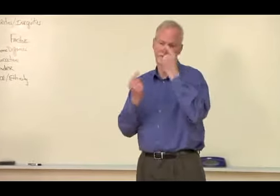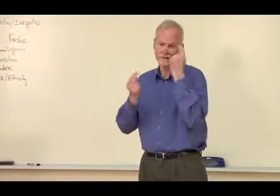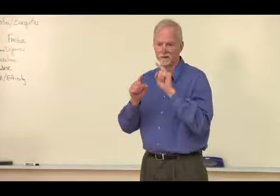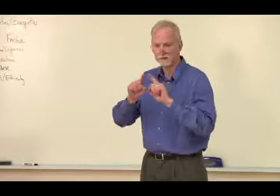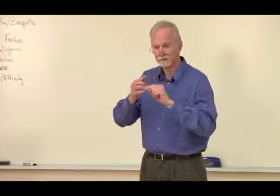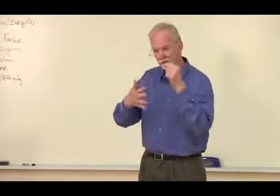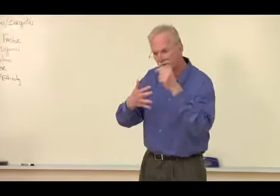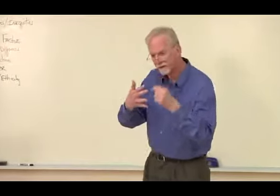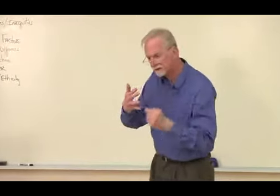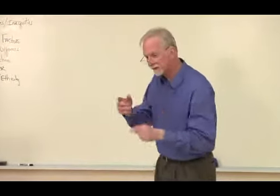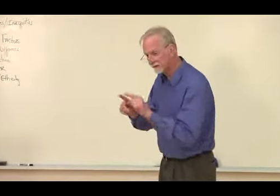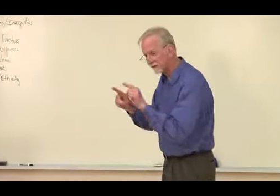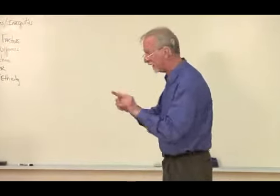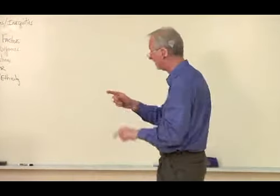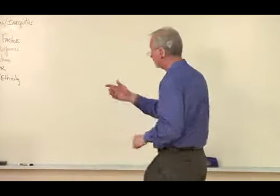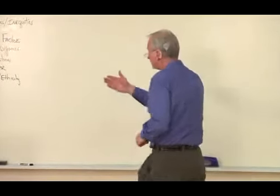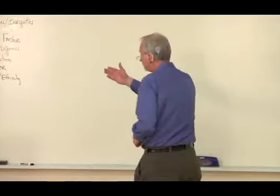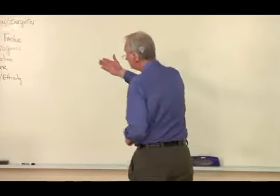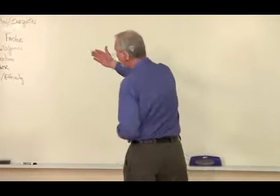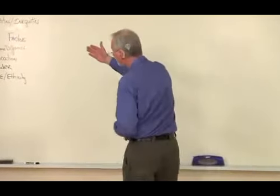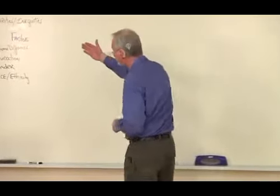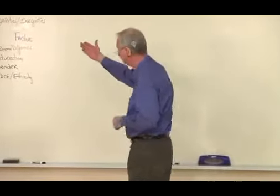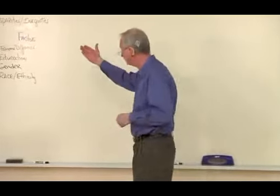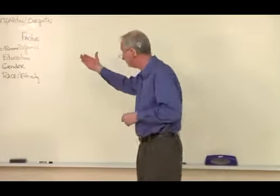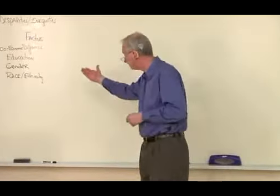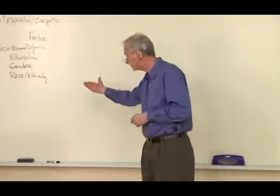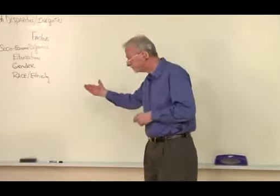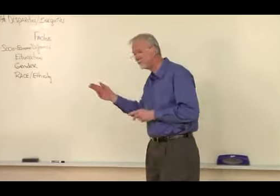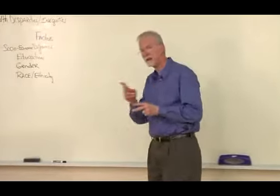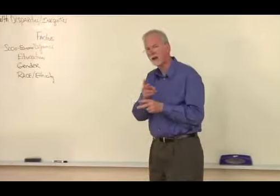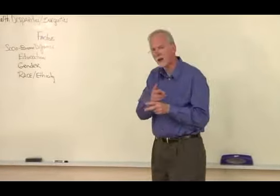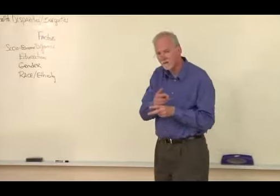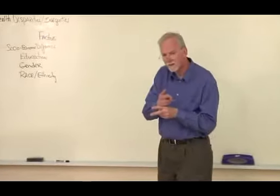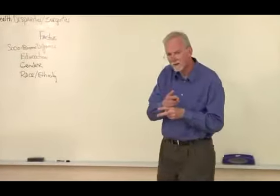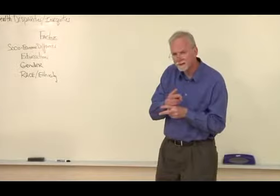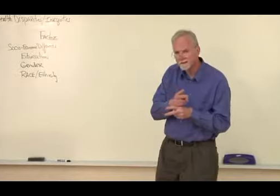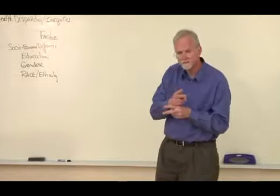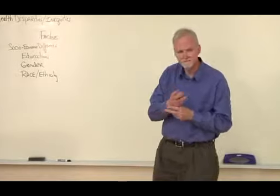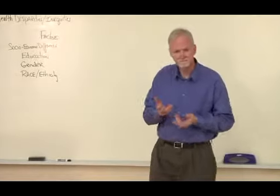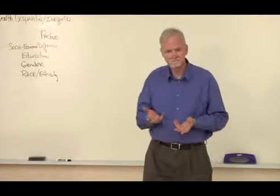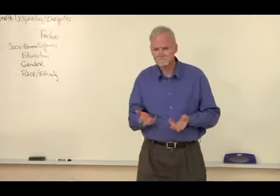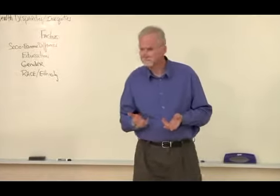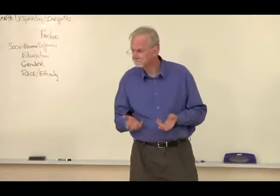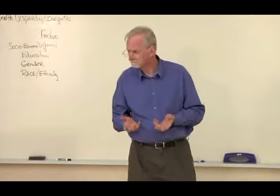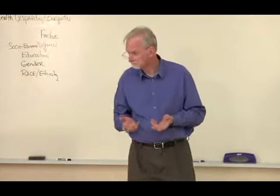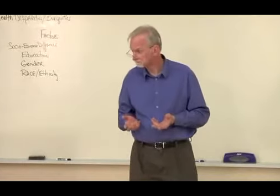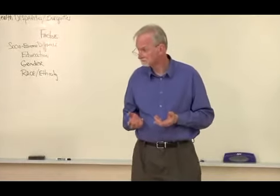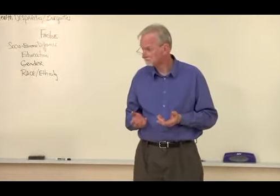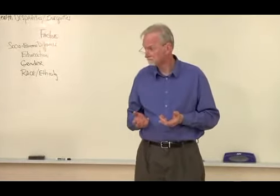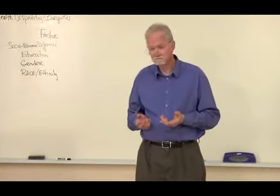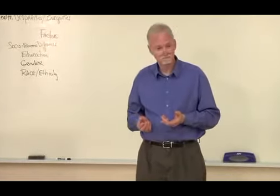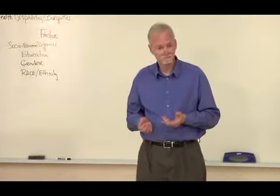by examining factors like these very carefully.